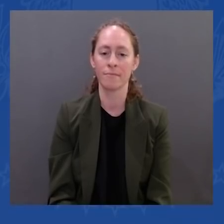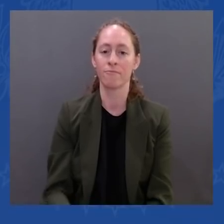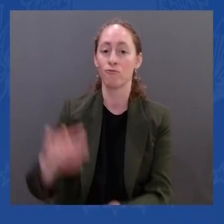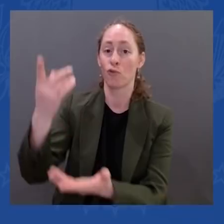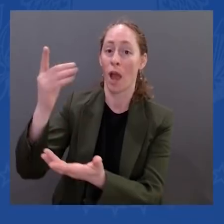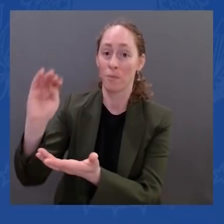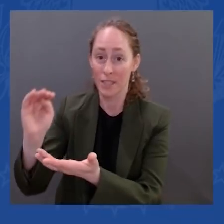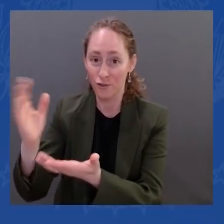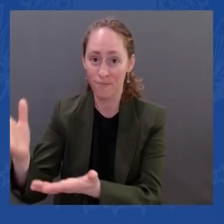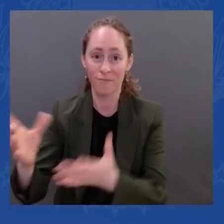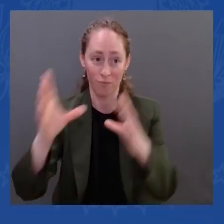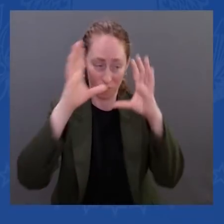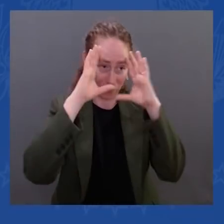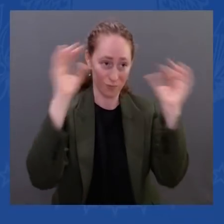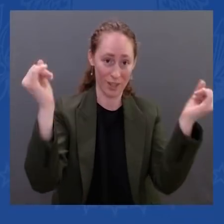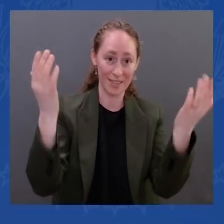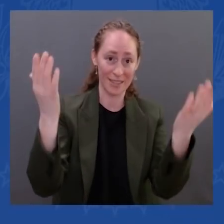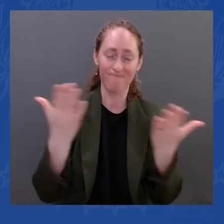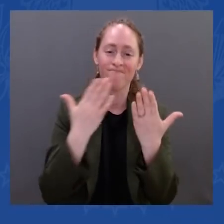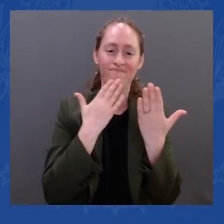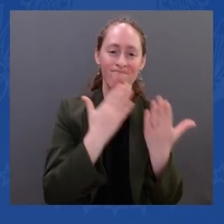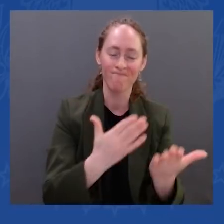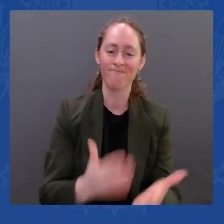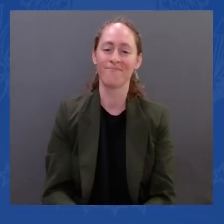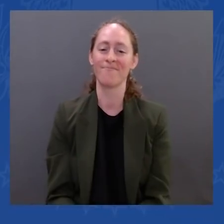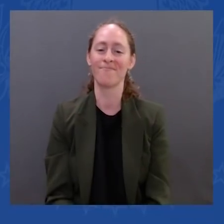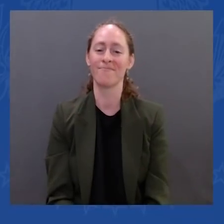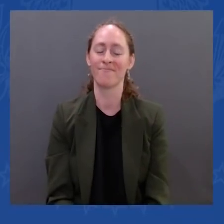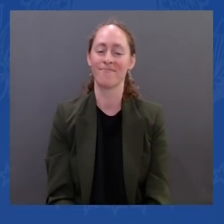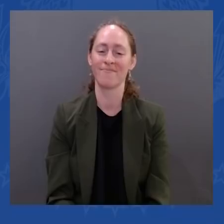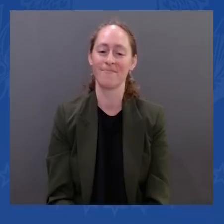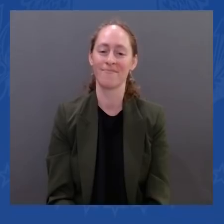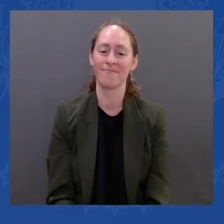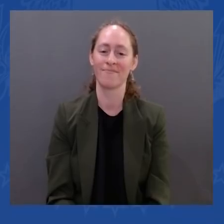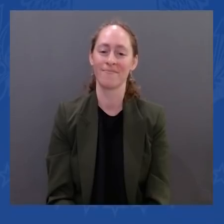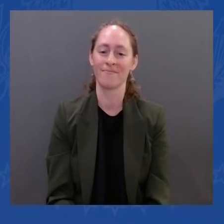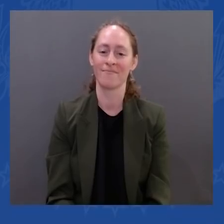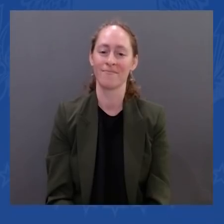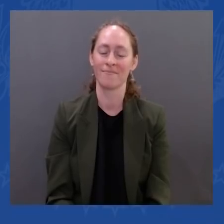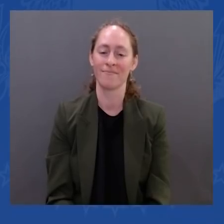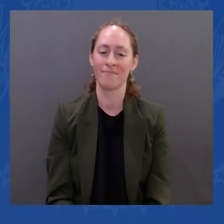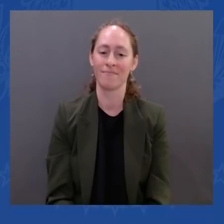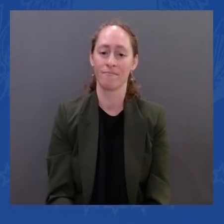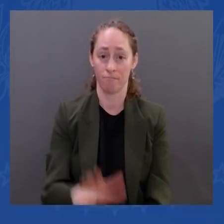First, to Prime Minister: With the Russian aggression of Ukraine, Prime Minister, you've been saying that security of Europe